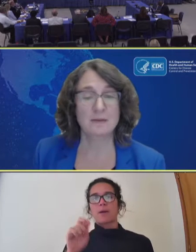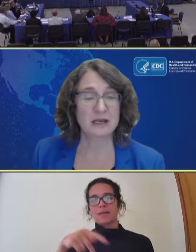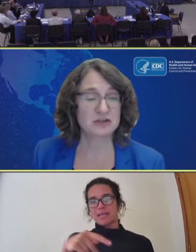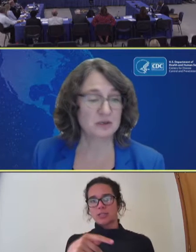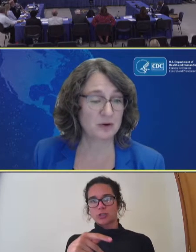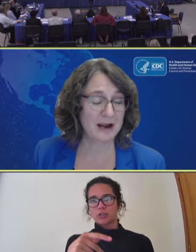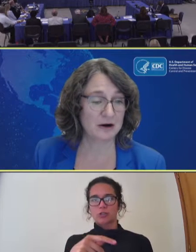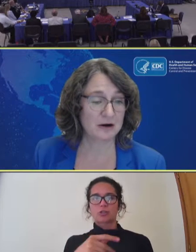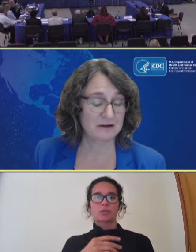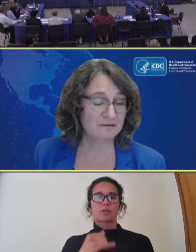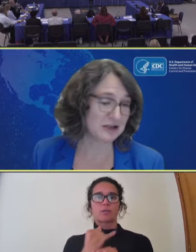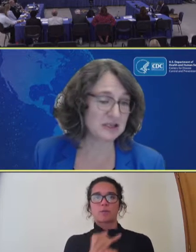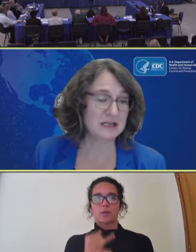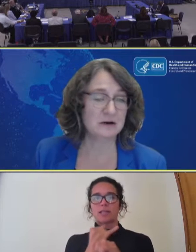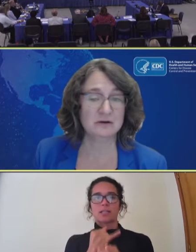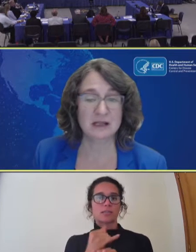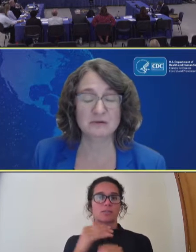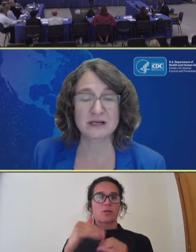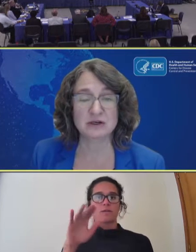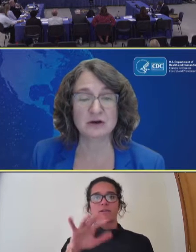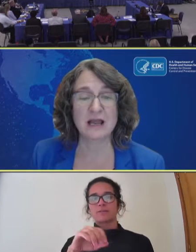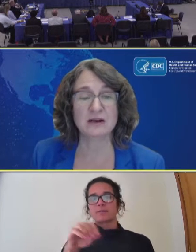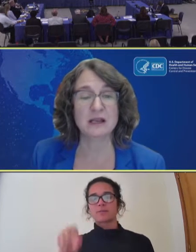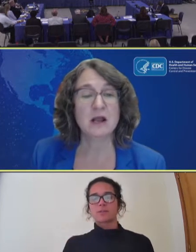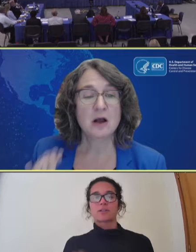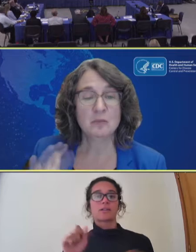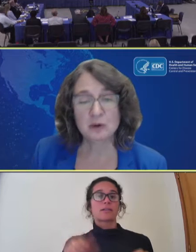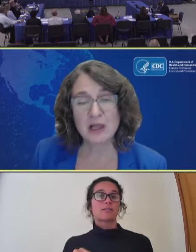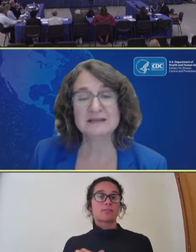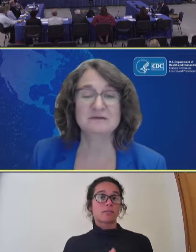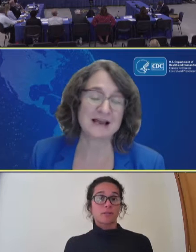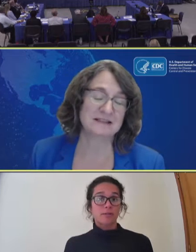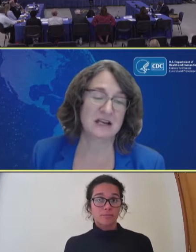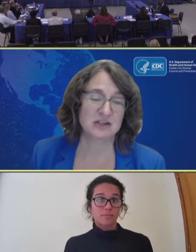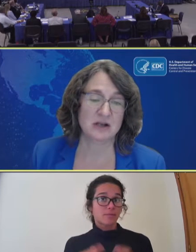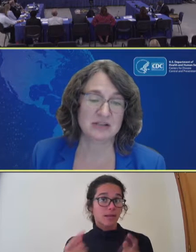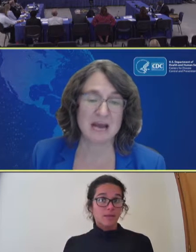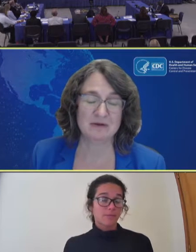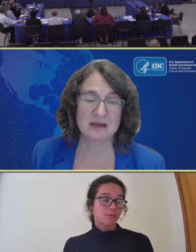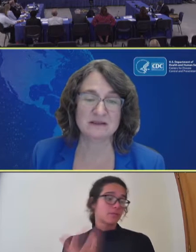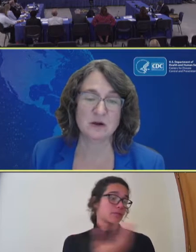a combination of prior infection in a region or country, plus vaccination on top of it.